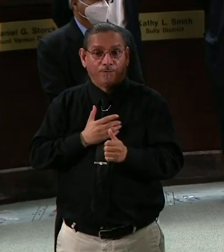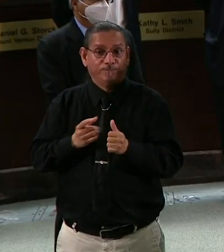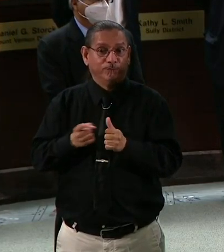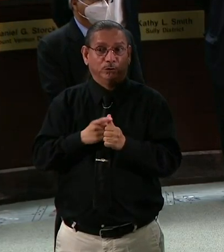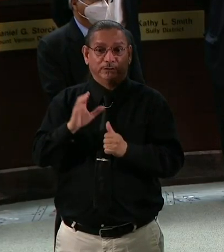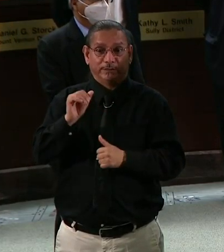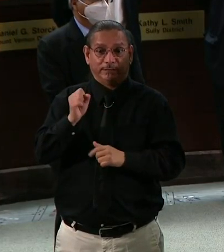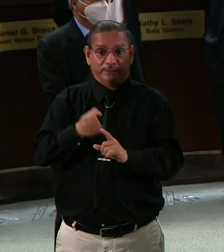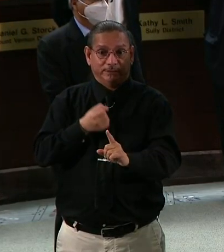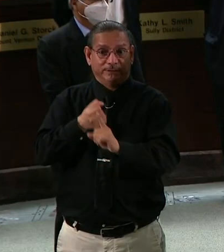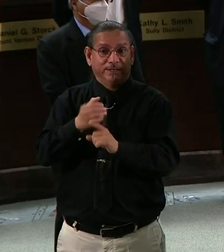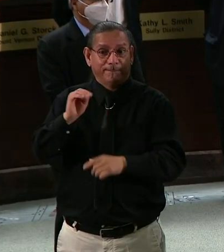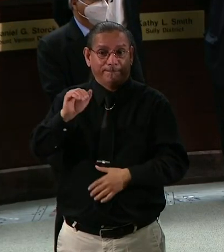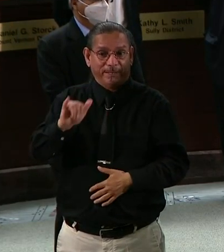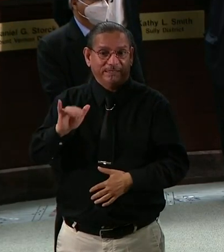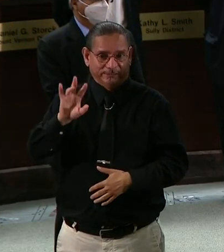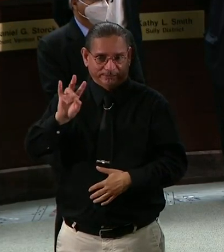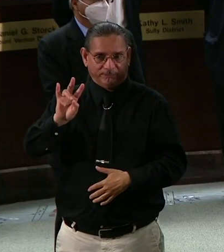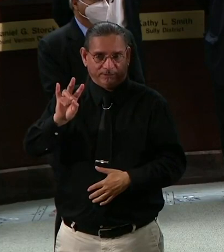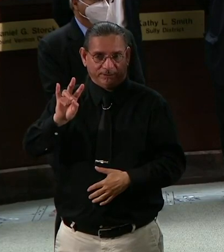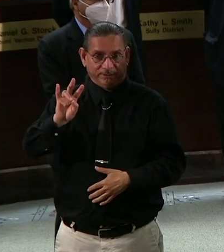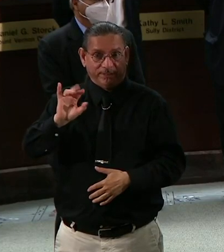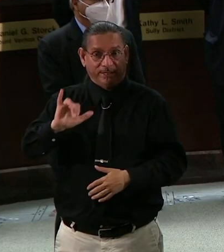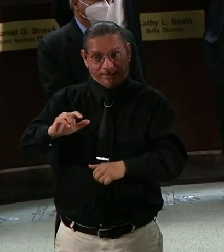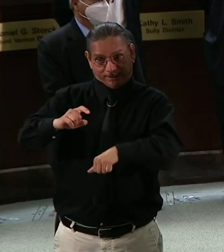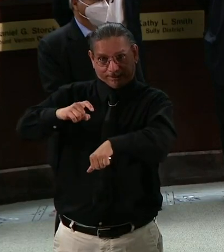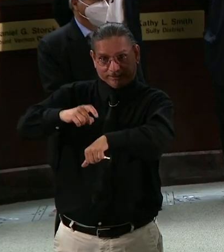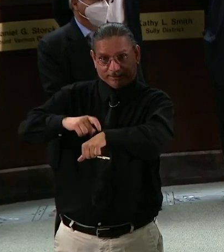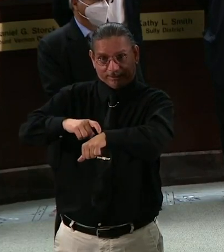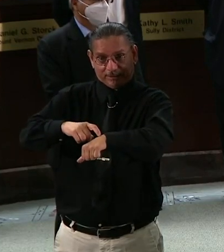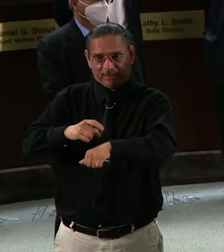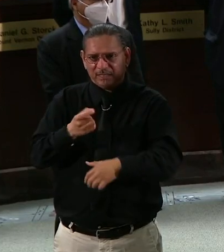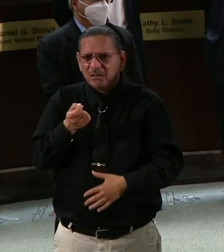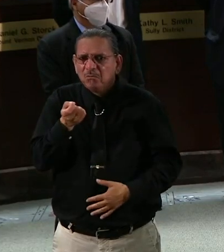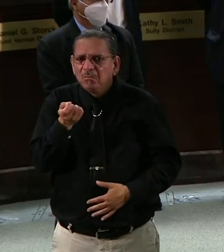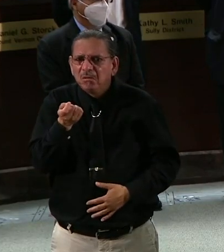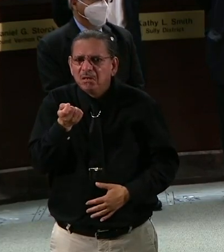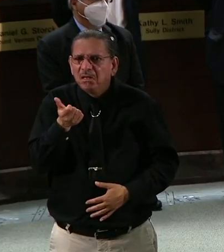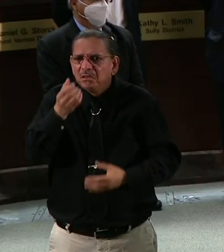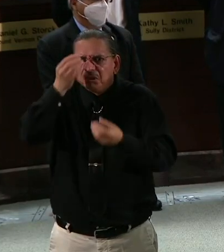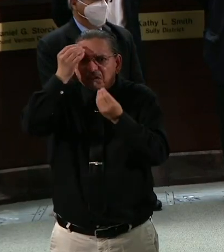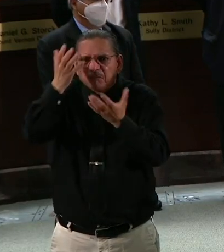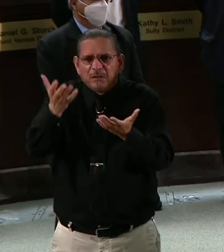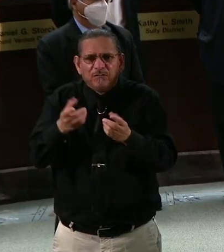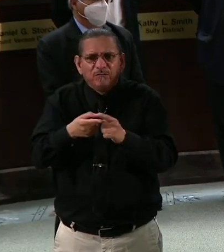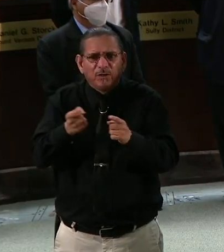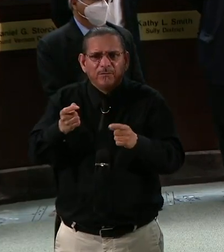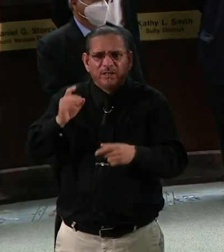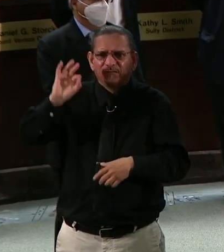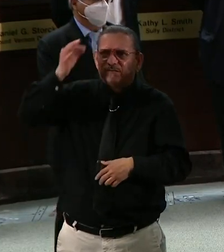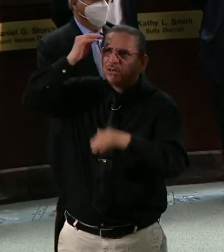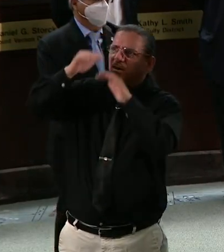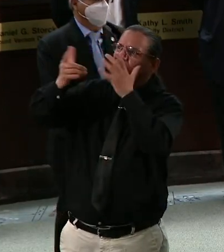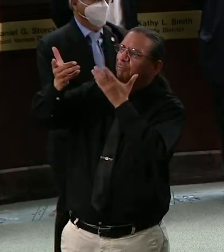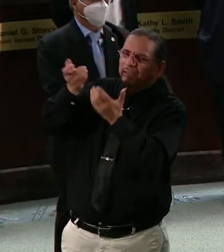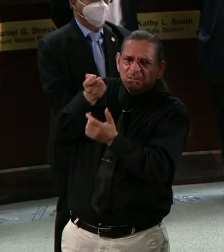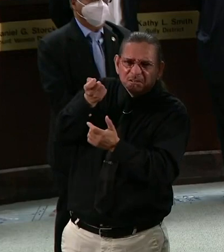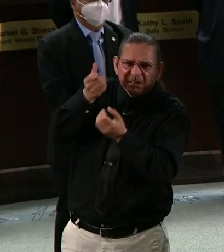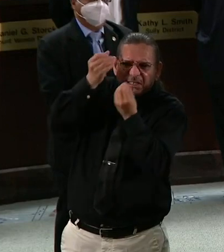WHERE WE STARTED- OUR FIRST CASES ON MAY THE SEVENTH- AND AT THAT TIME THERE WAS. LITTLE